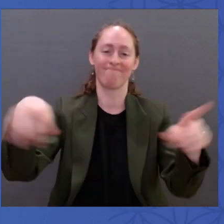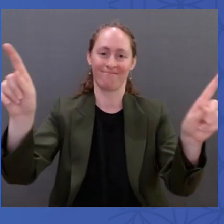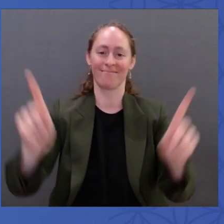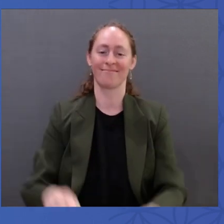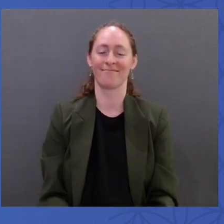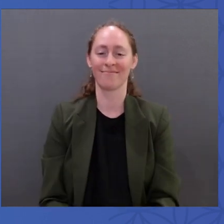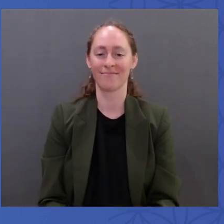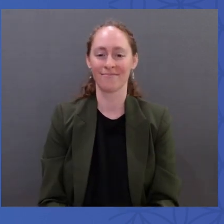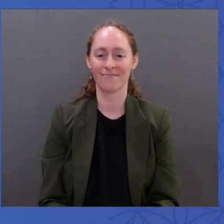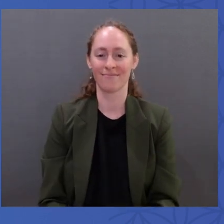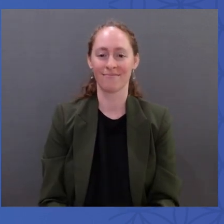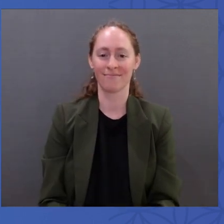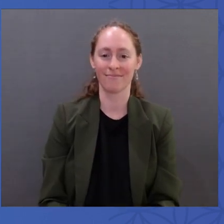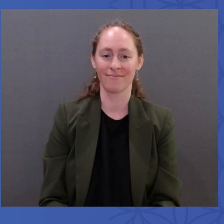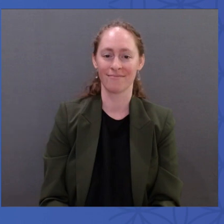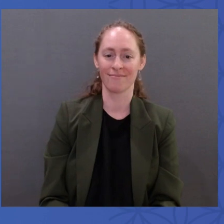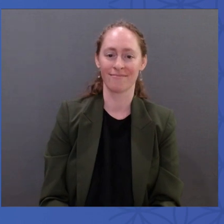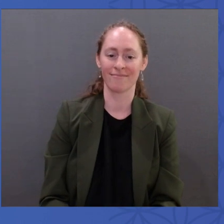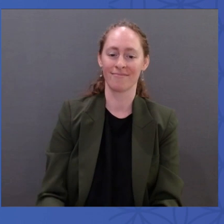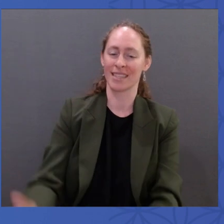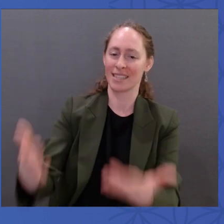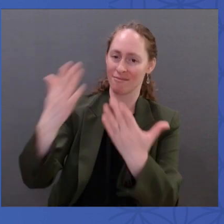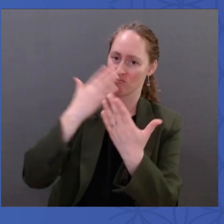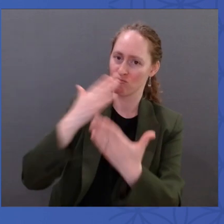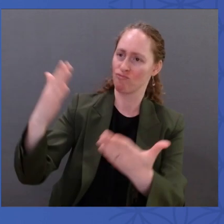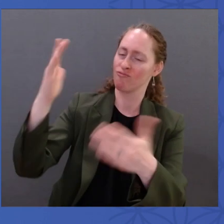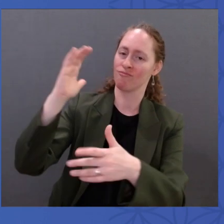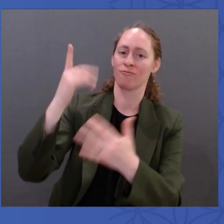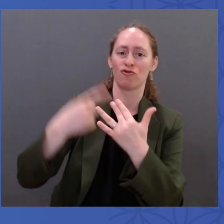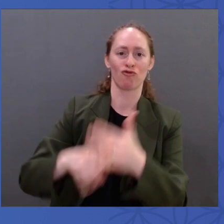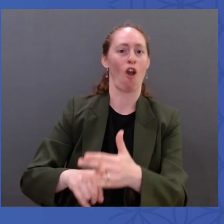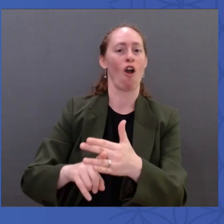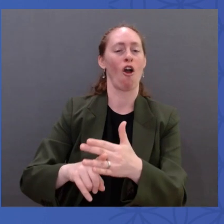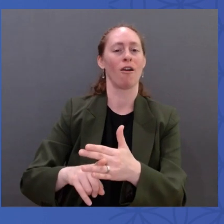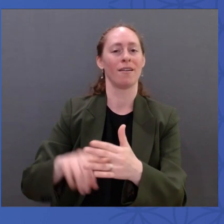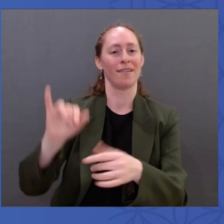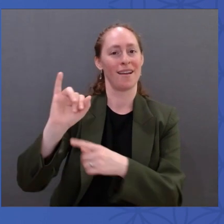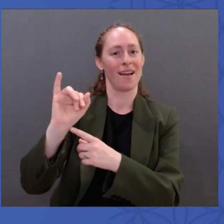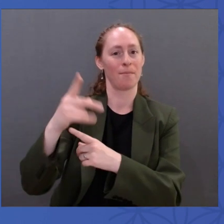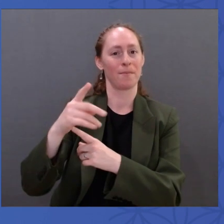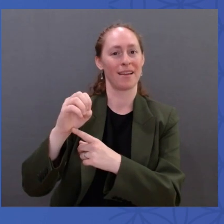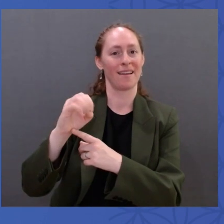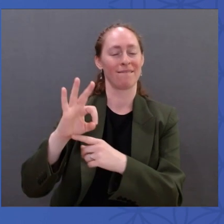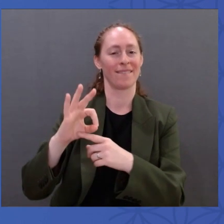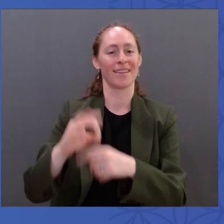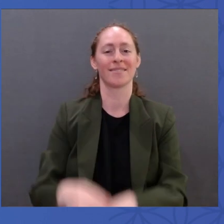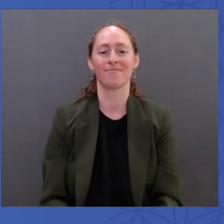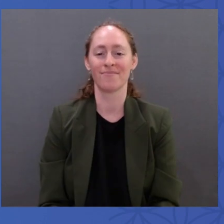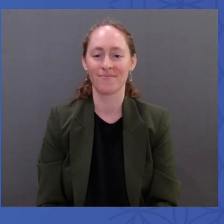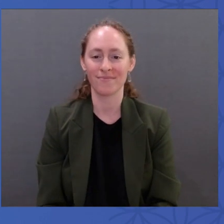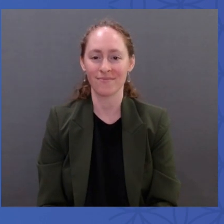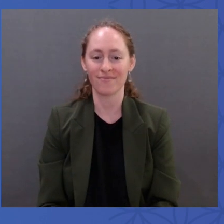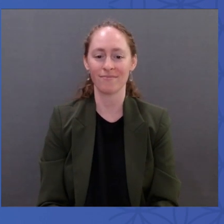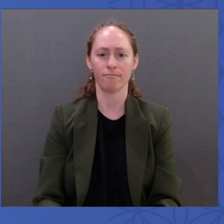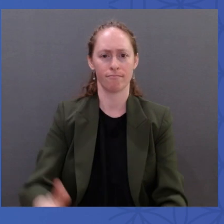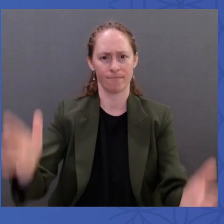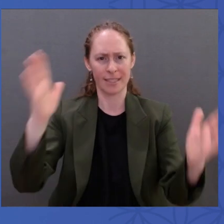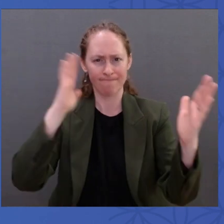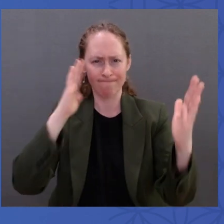which touches on modern and emerging issues such as digitalization, supply chain resilience